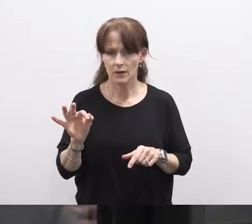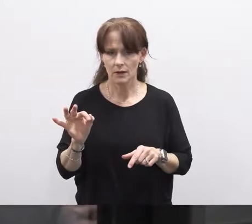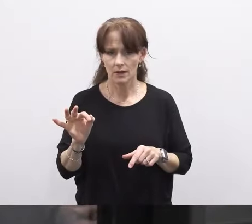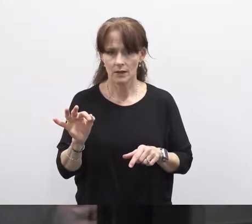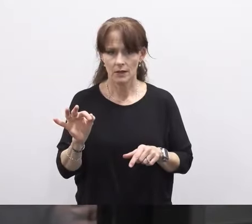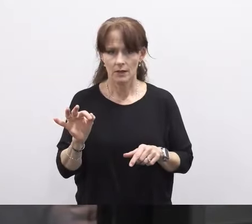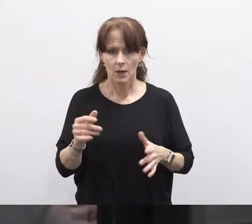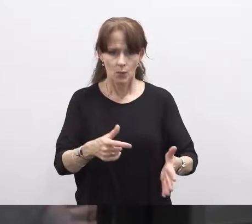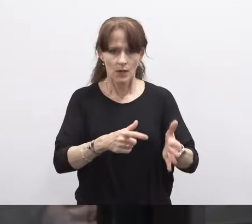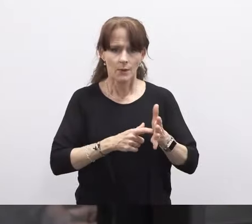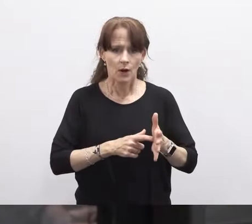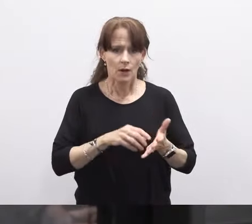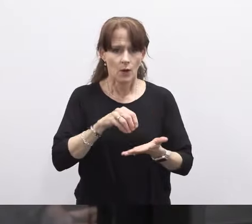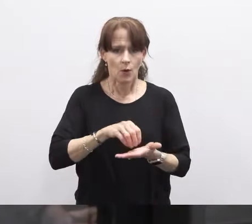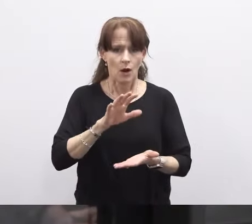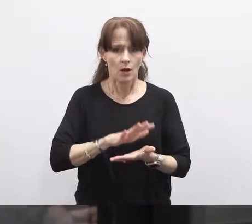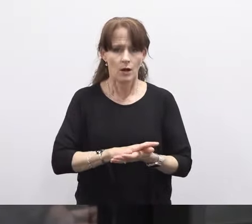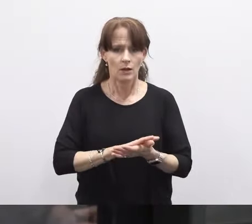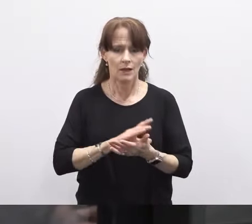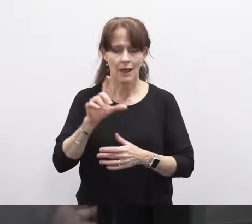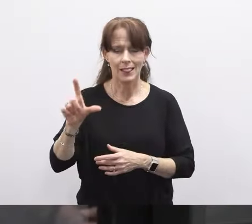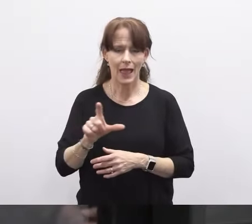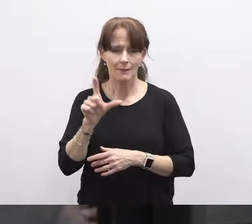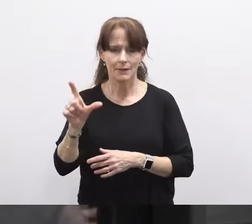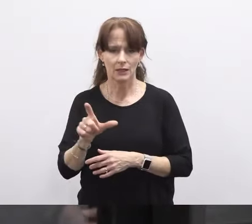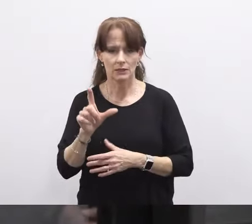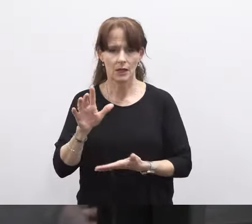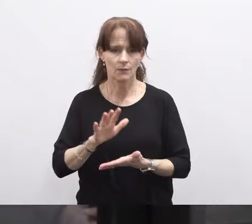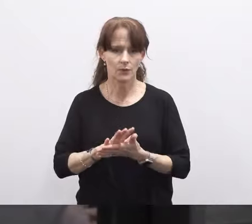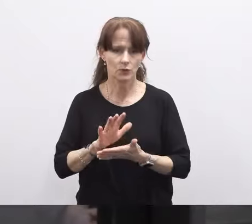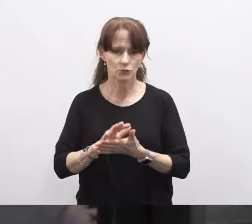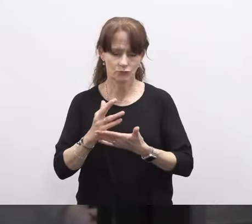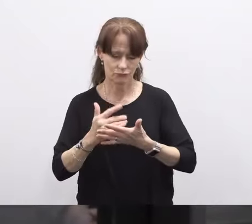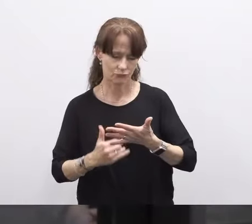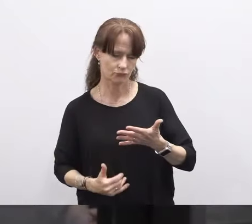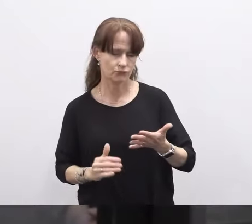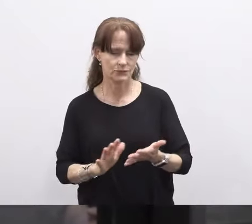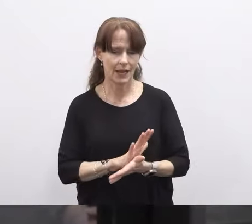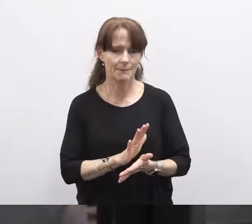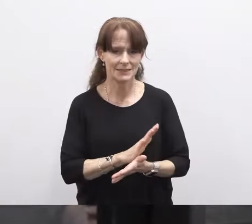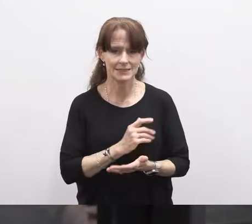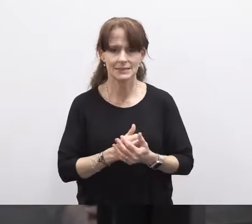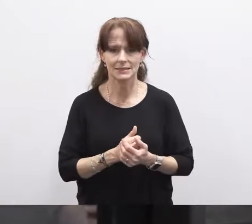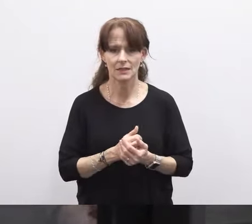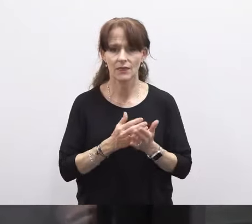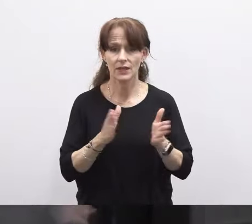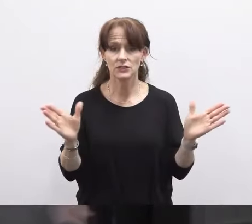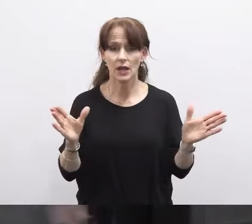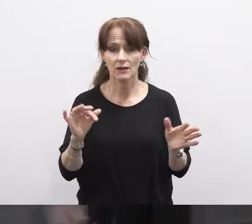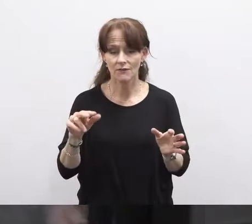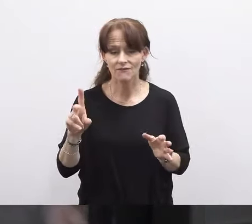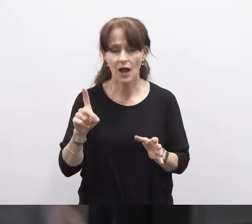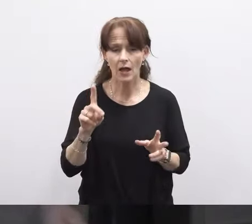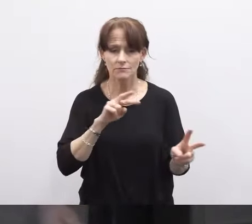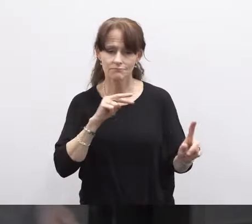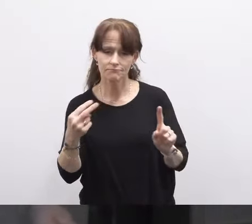the requirement to record those liabilities on those full accrual statements. From the general fund perspective, we always look to see that you're meeting